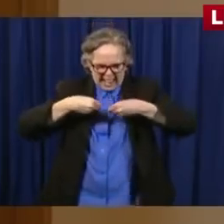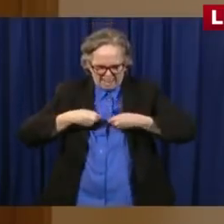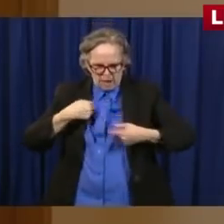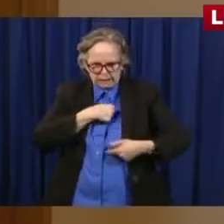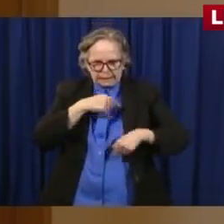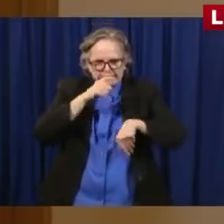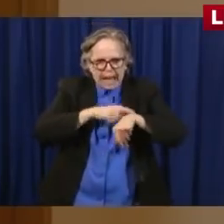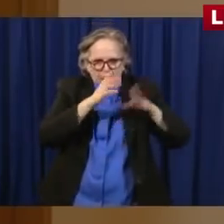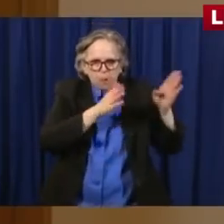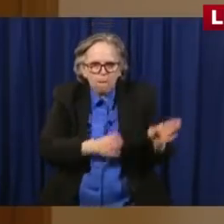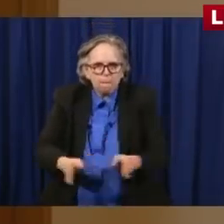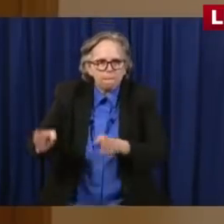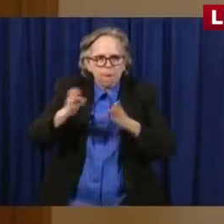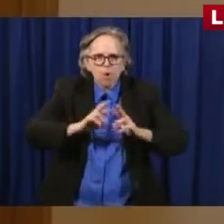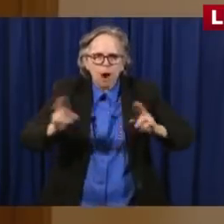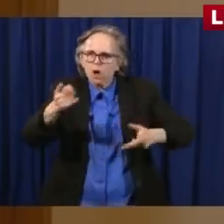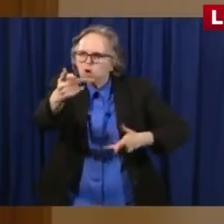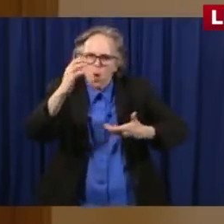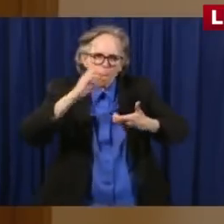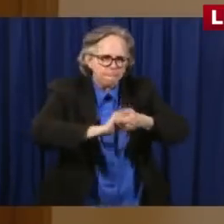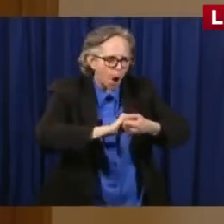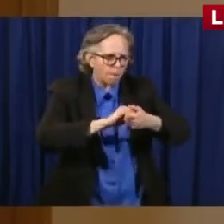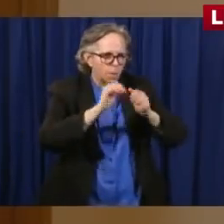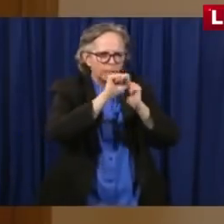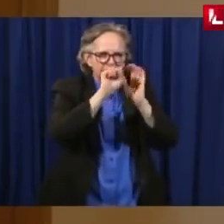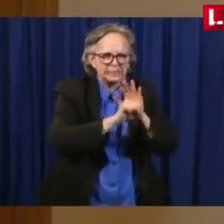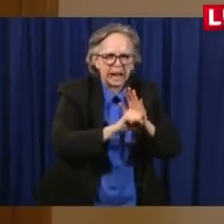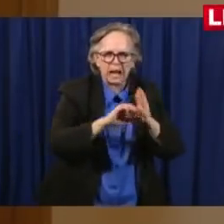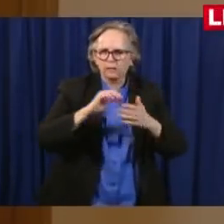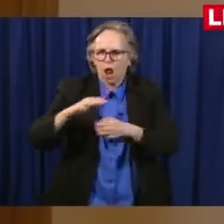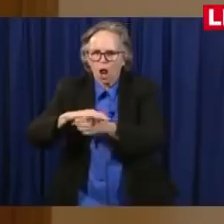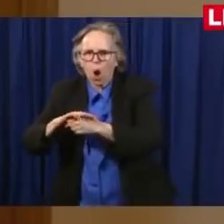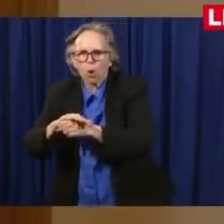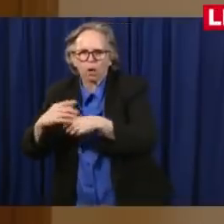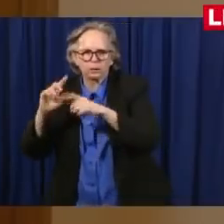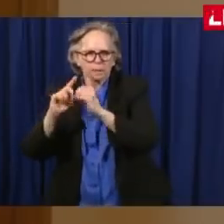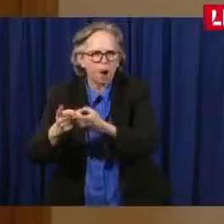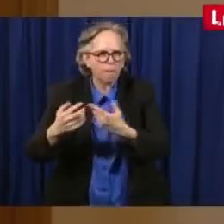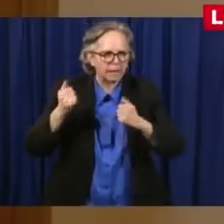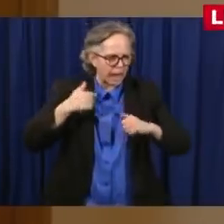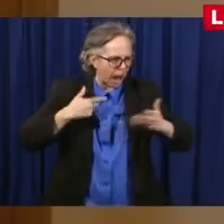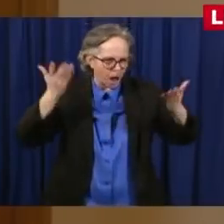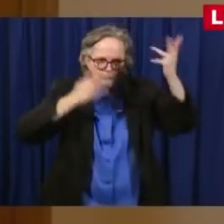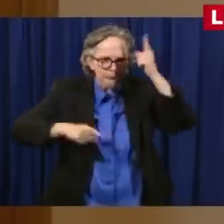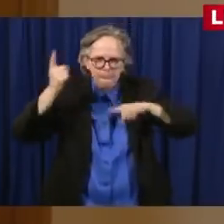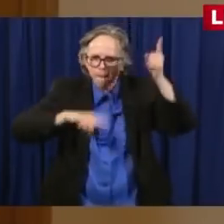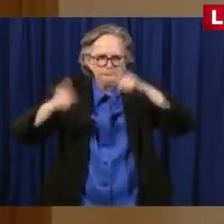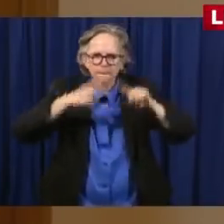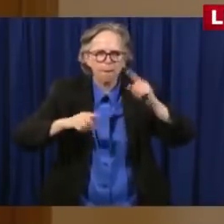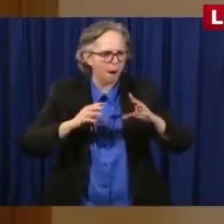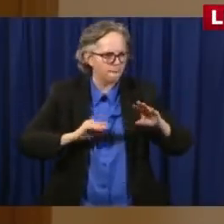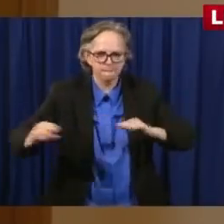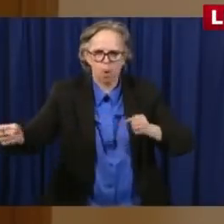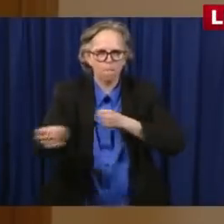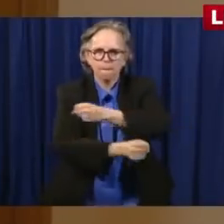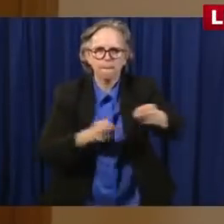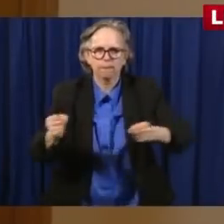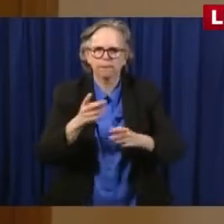THERE ARE GOING TO BE HOTSPOTS, LIKE OUR PRISONS AND NURSING HOMES.